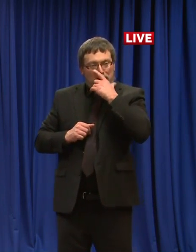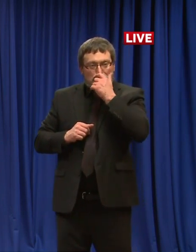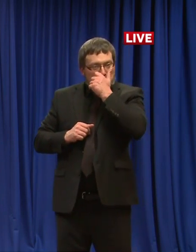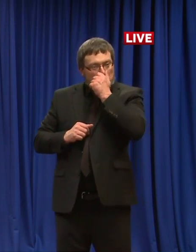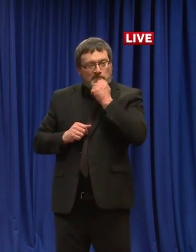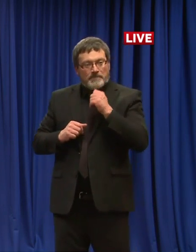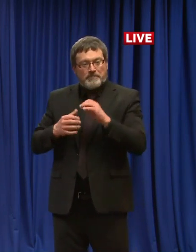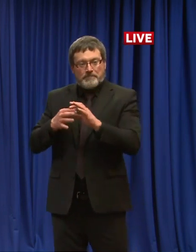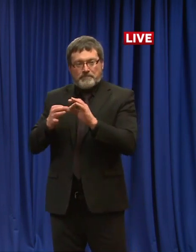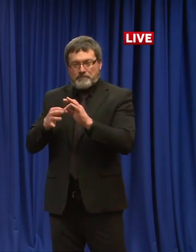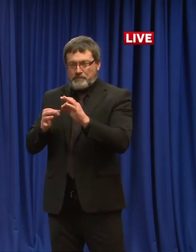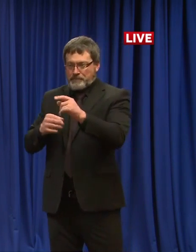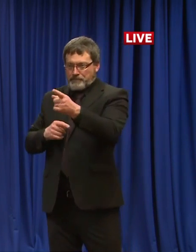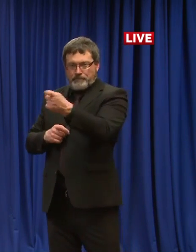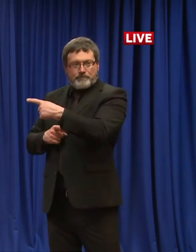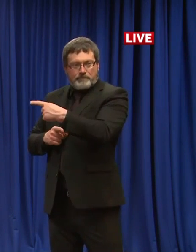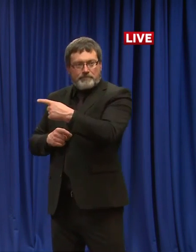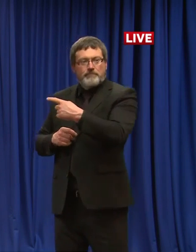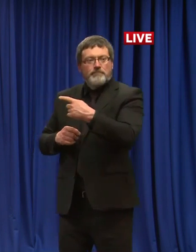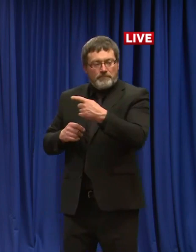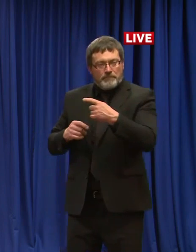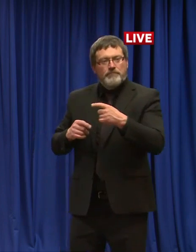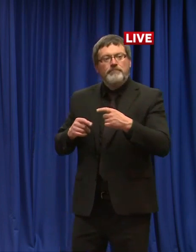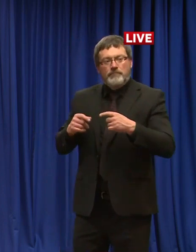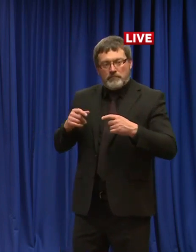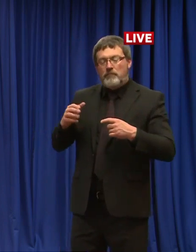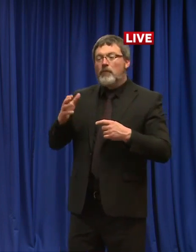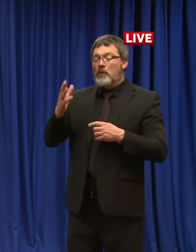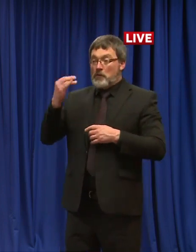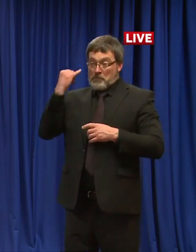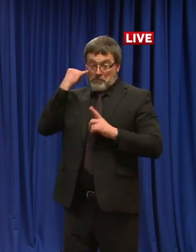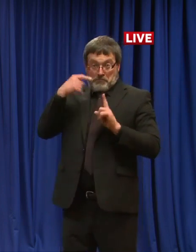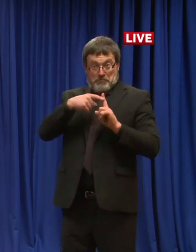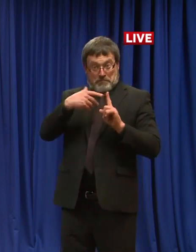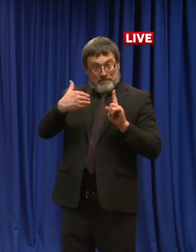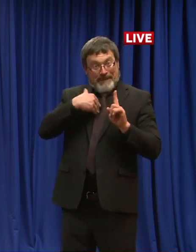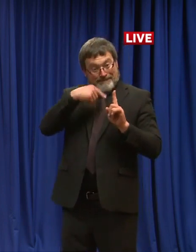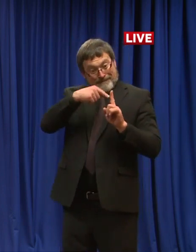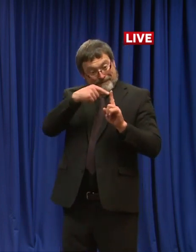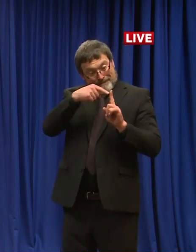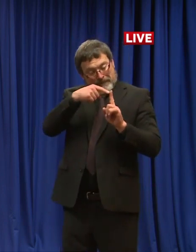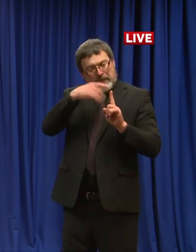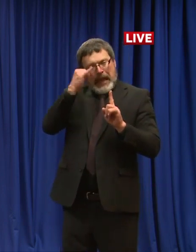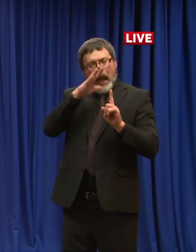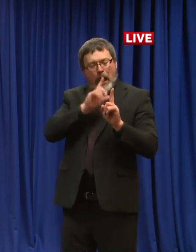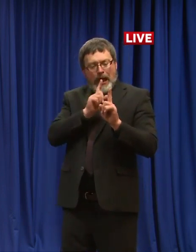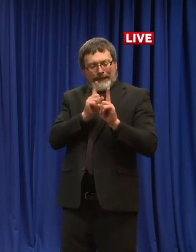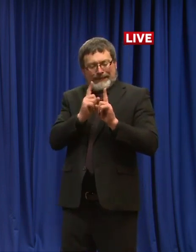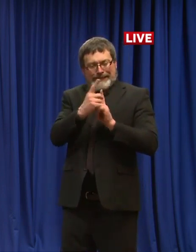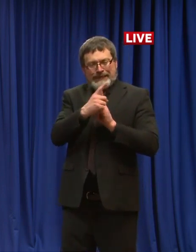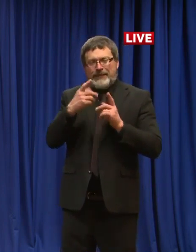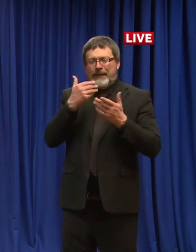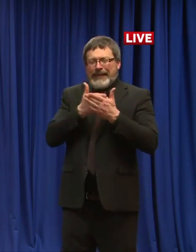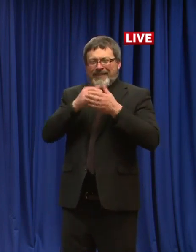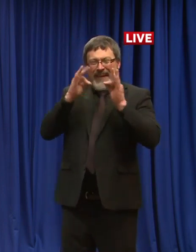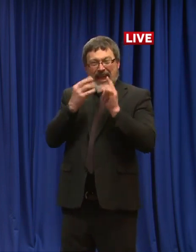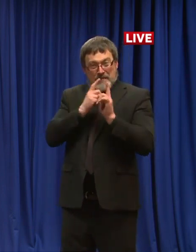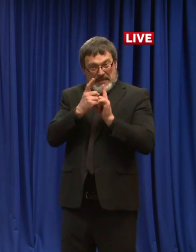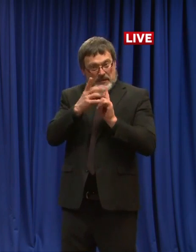I MEAN WE TEND TO TRACK THIS MORE AT LIKE A FACILITY LEVEL LIKE WITH LONG-TERM CARE FACILITIES.